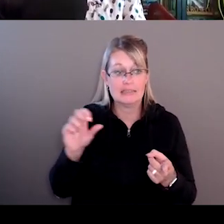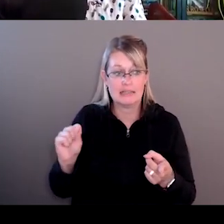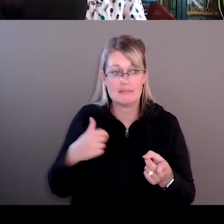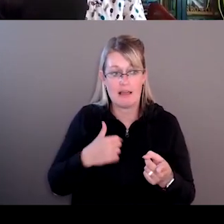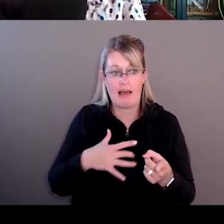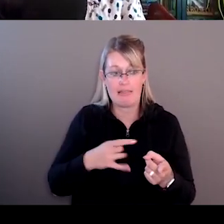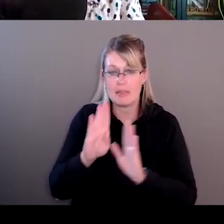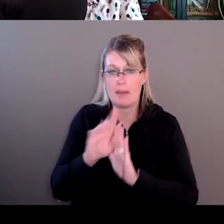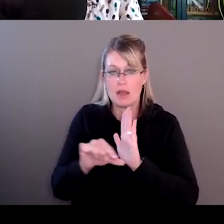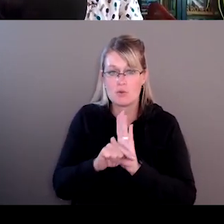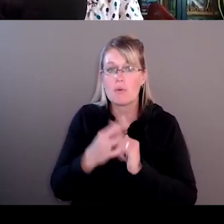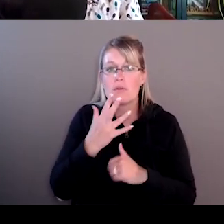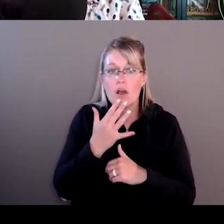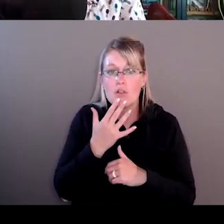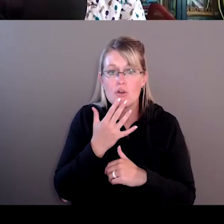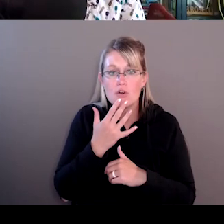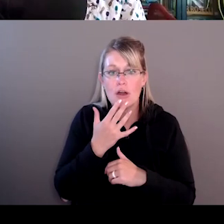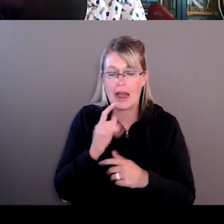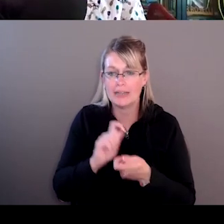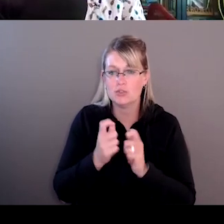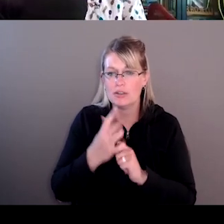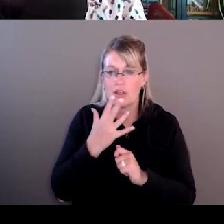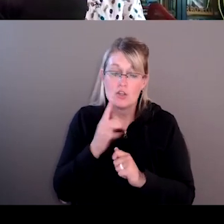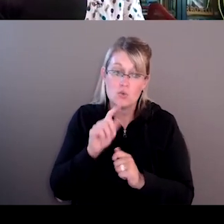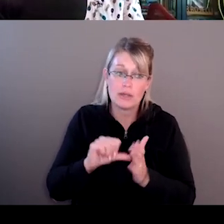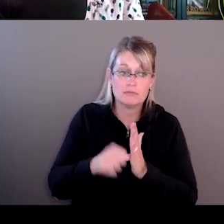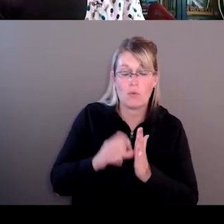color of a column that has sorted. You can brute force this by adding a class to every